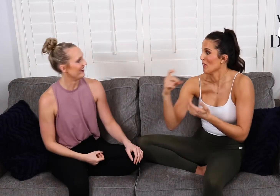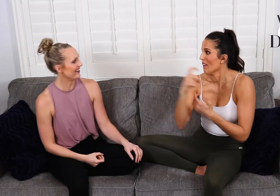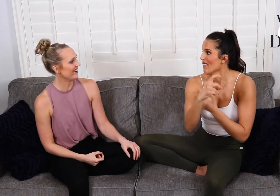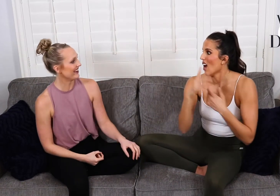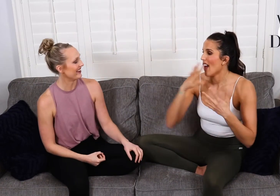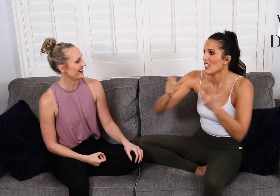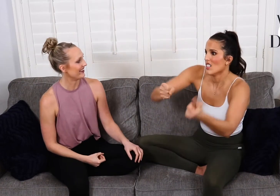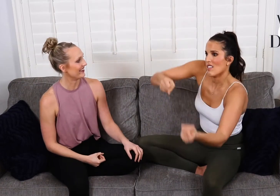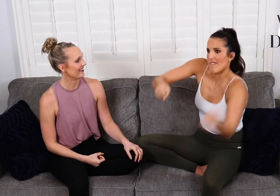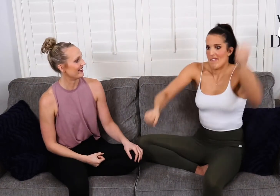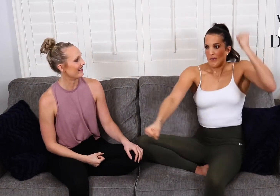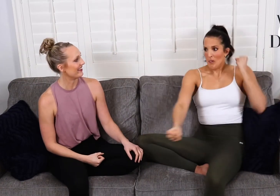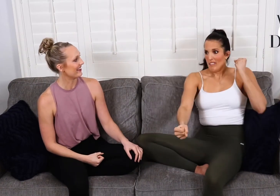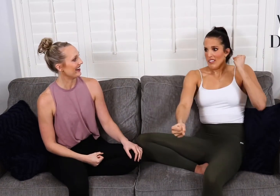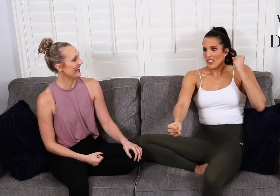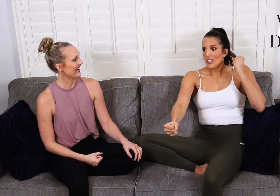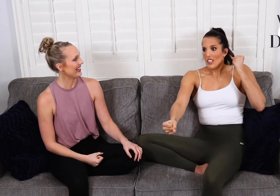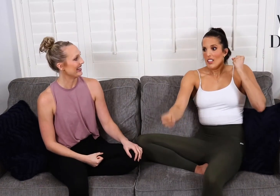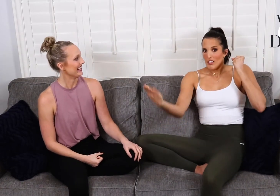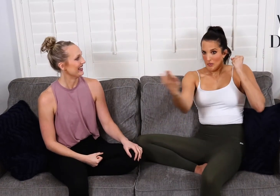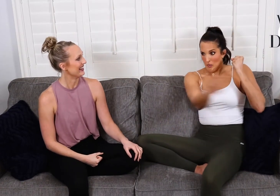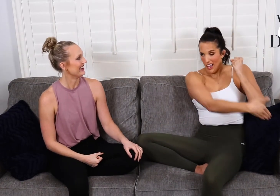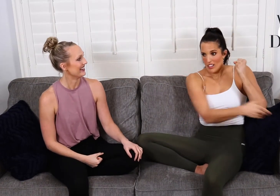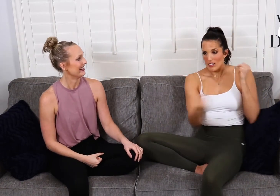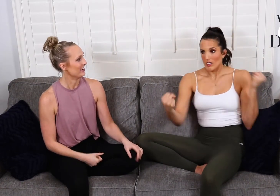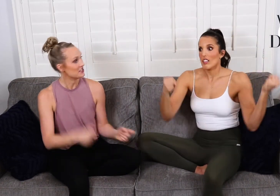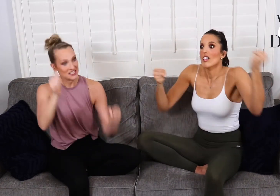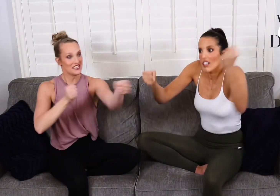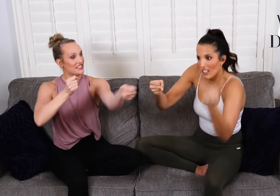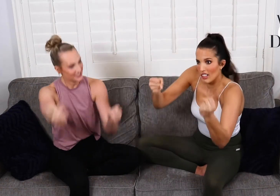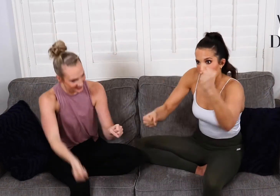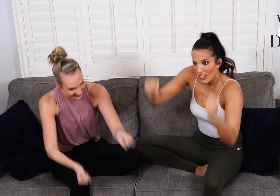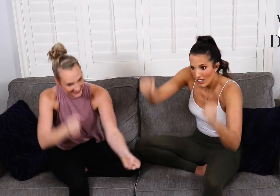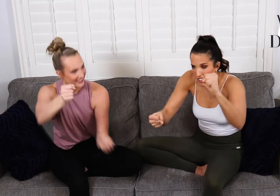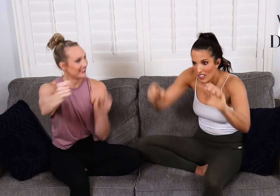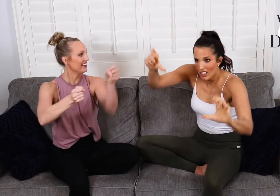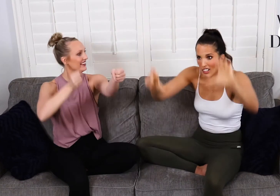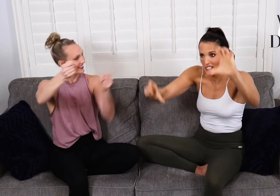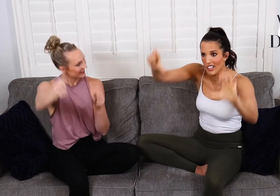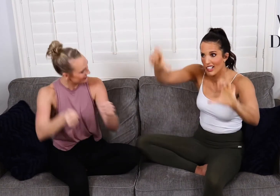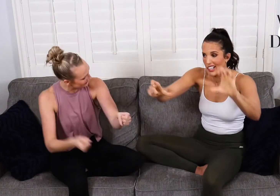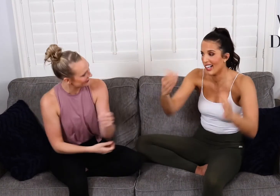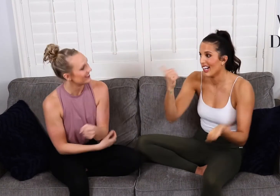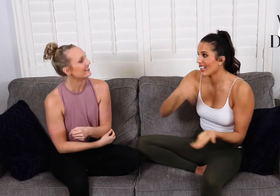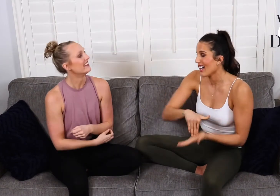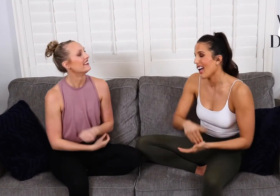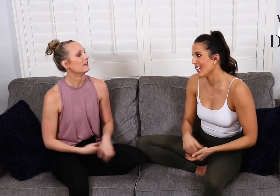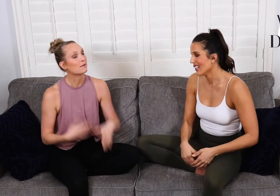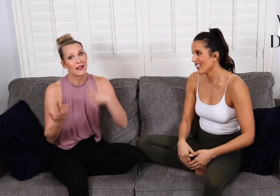have to move in front of you. You have to like move it back and then they’ll pass and then you have to like re-adjust to fit screen again.